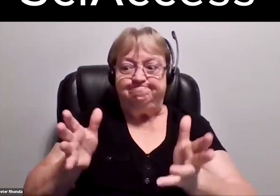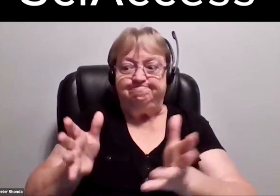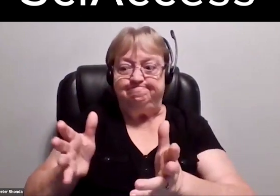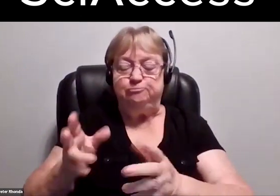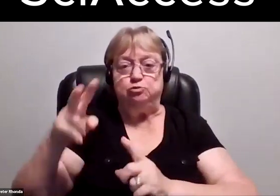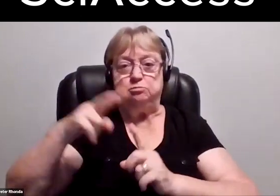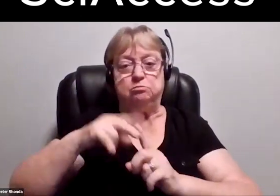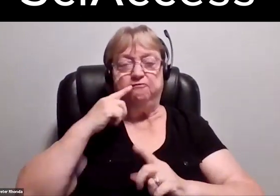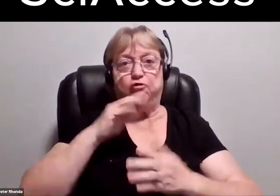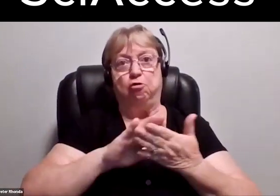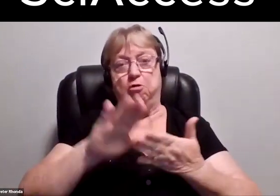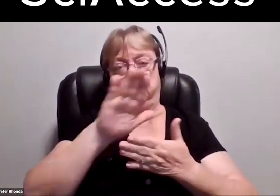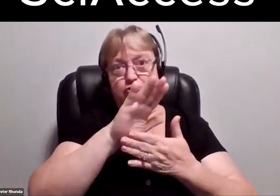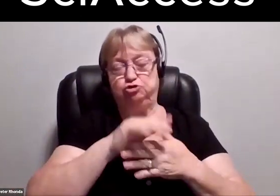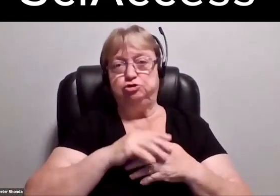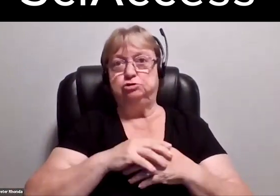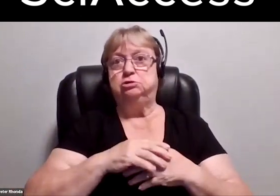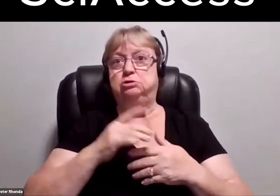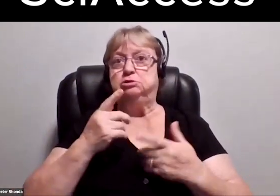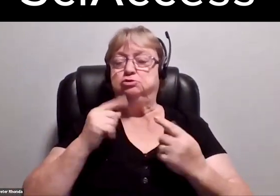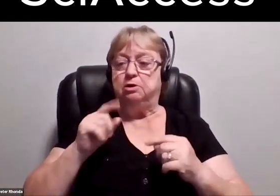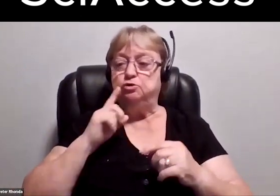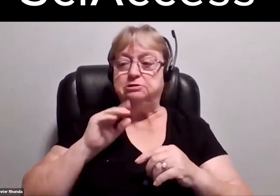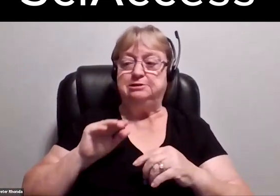We're trying to get them in that particular age group.